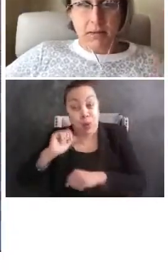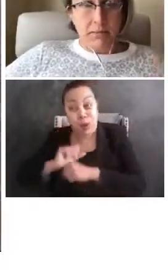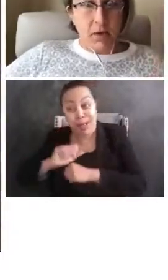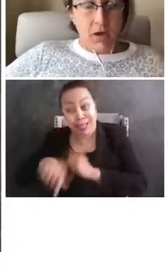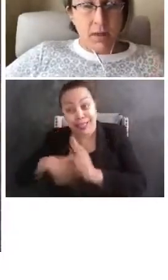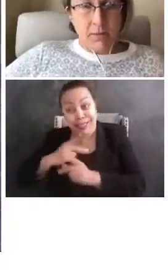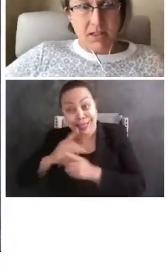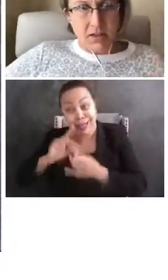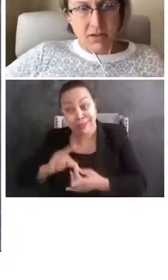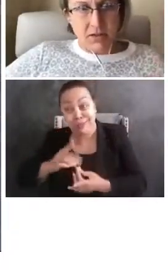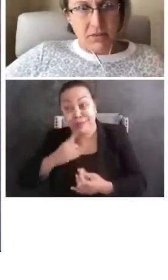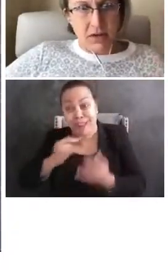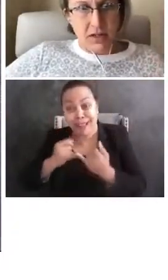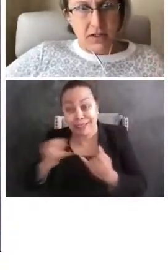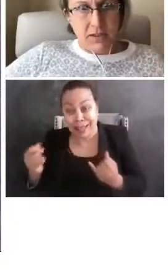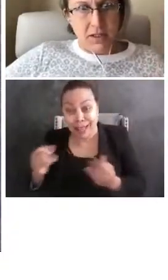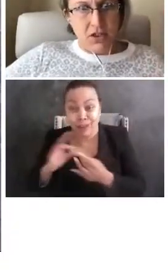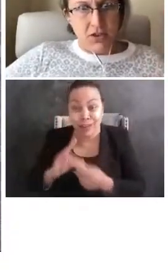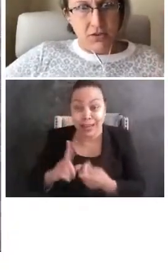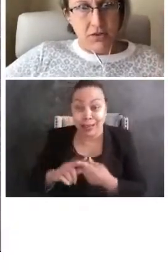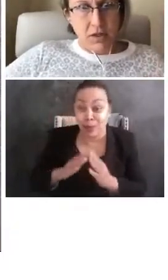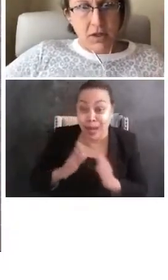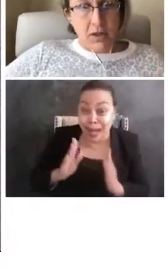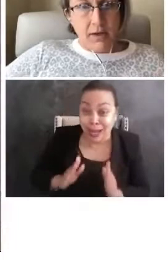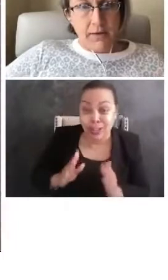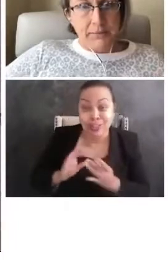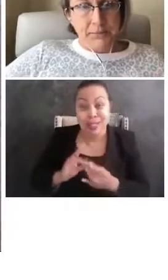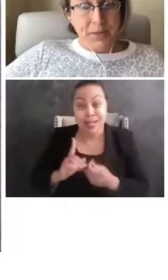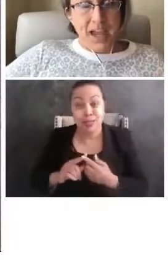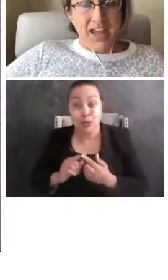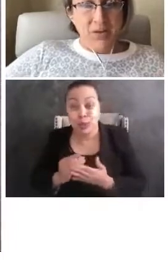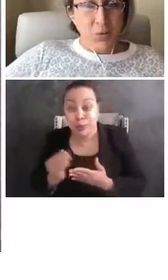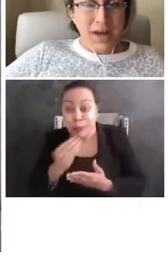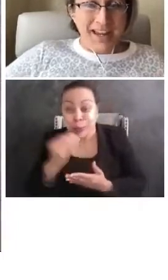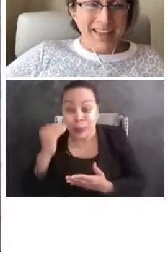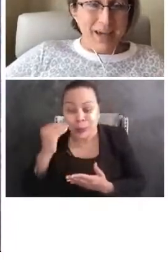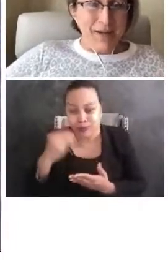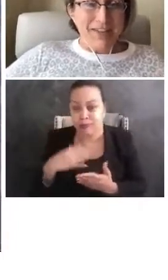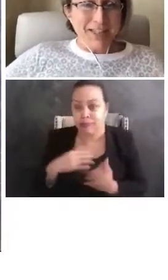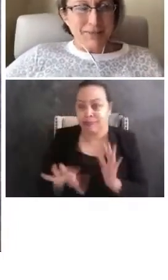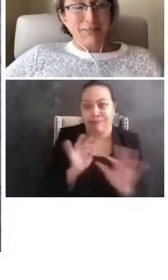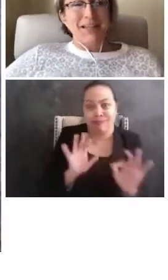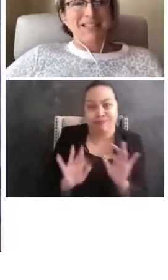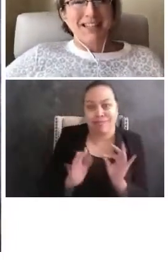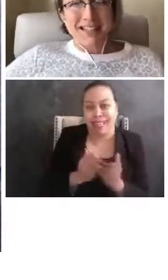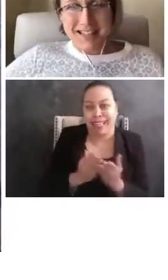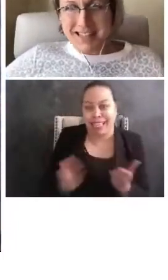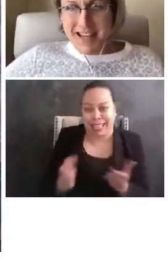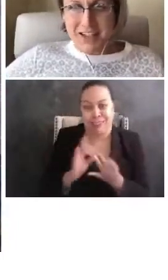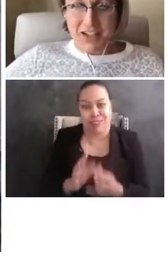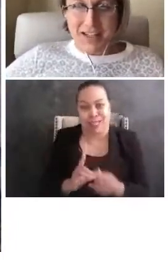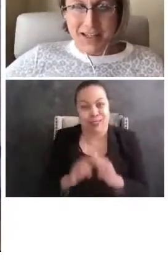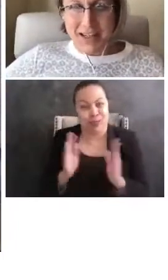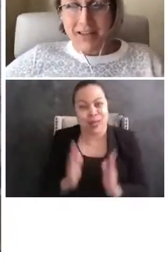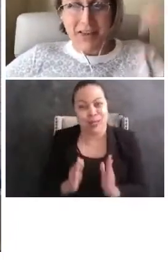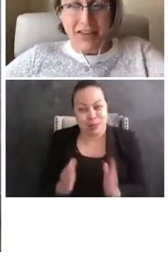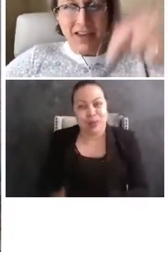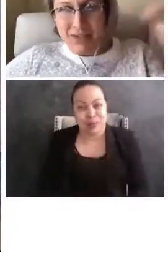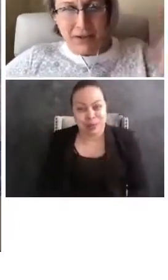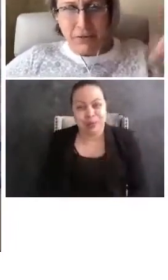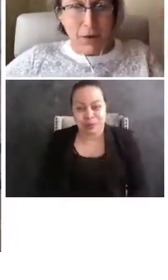All my materials are very intentional.